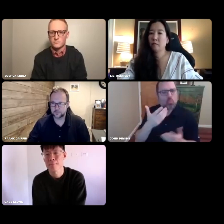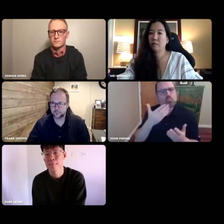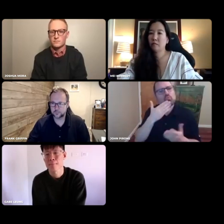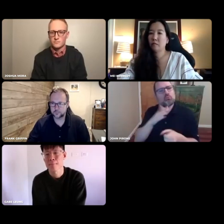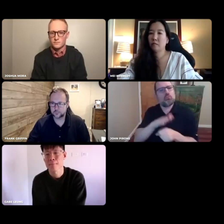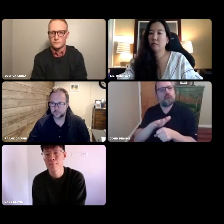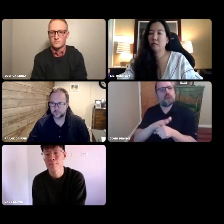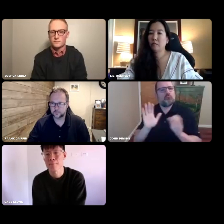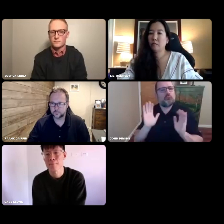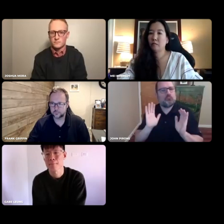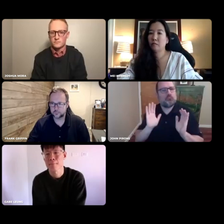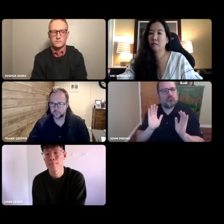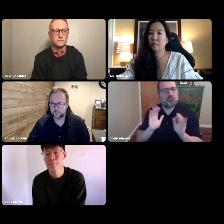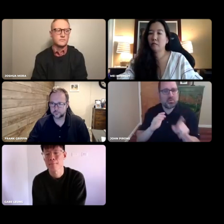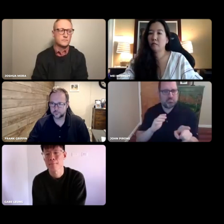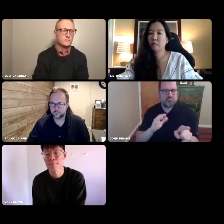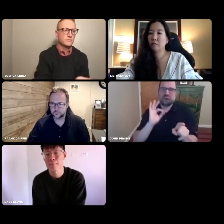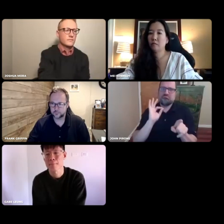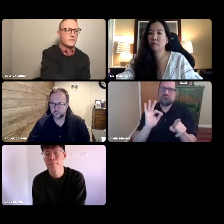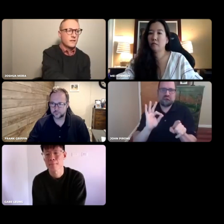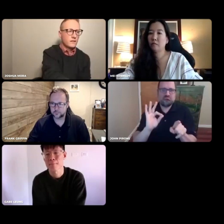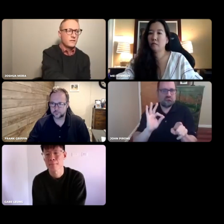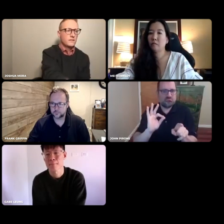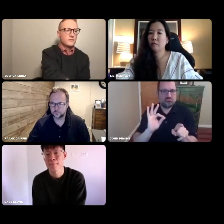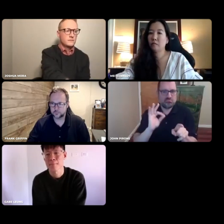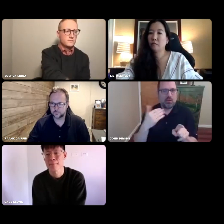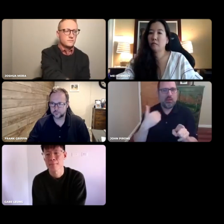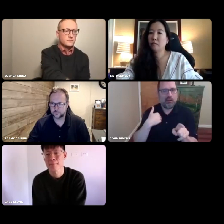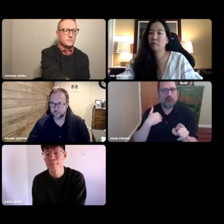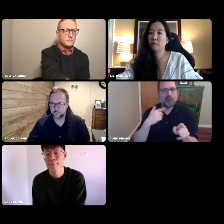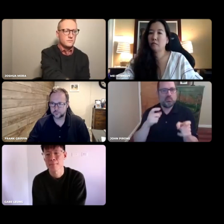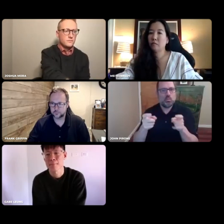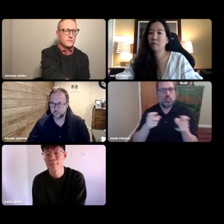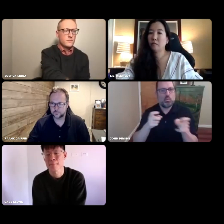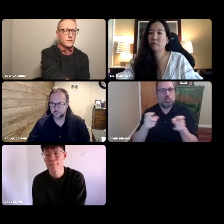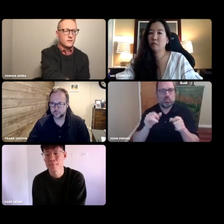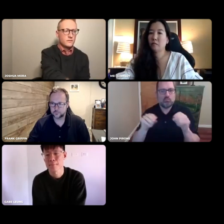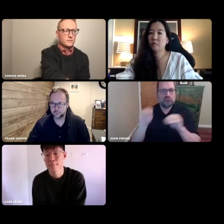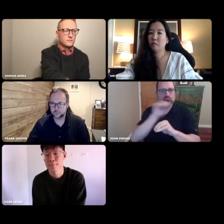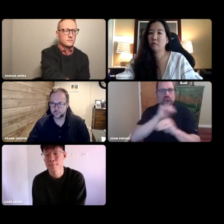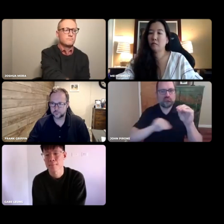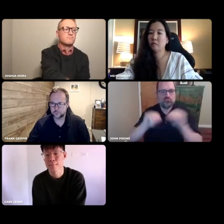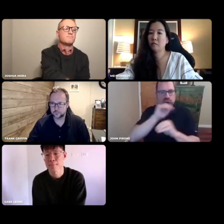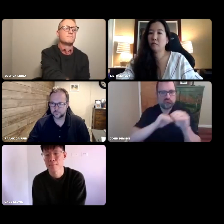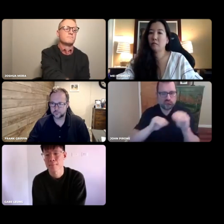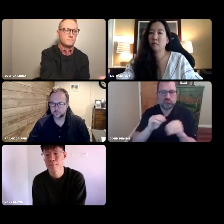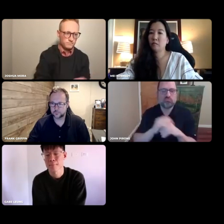It doesn't require much technical expertise.